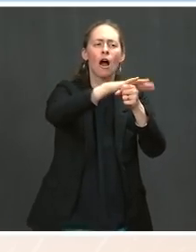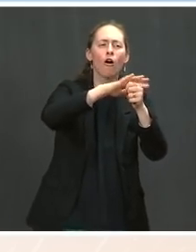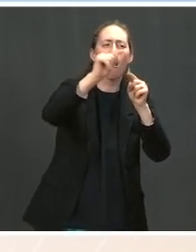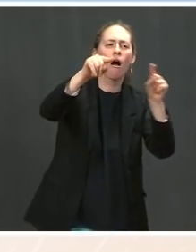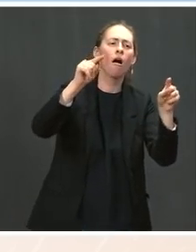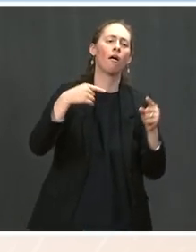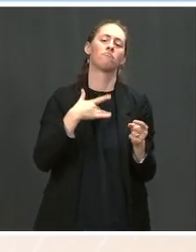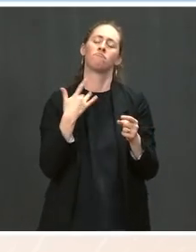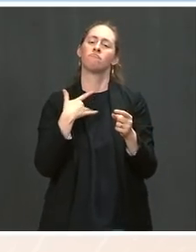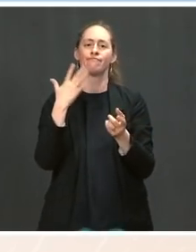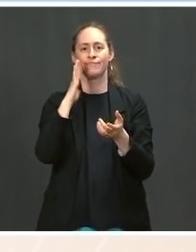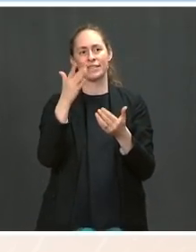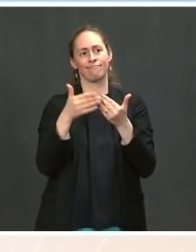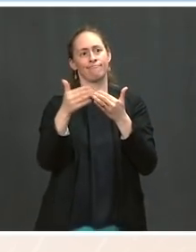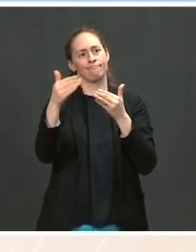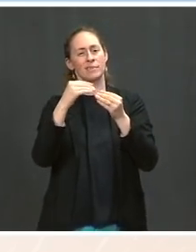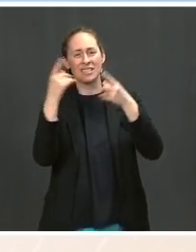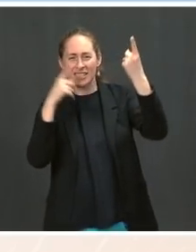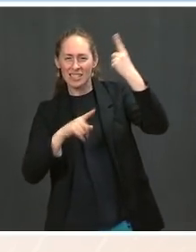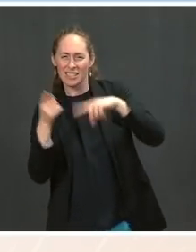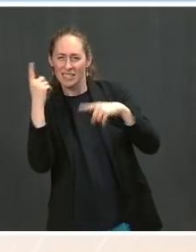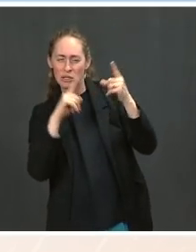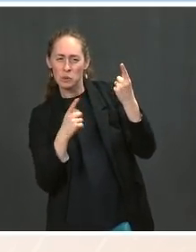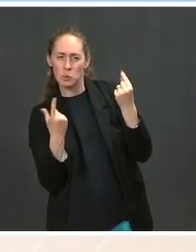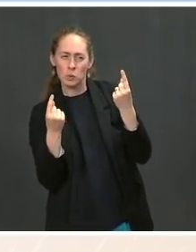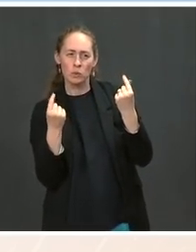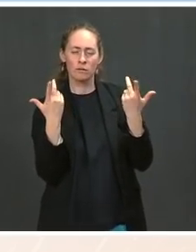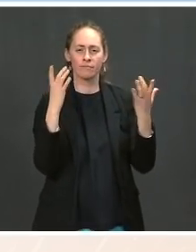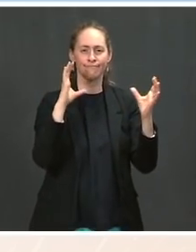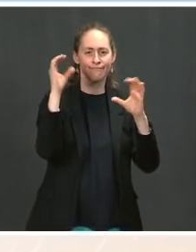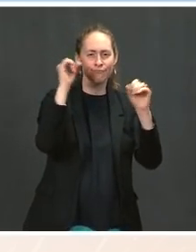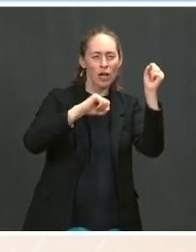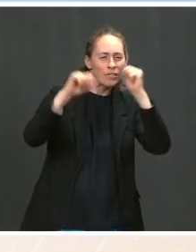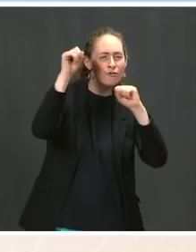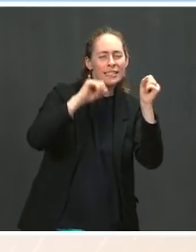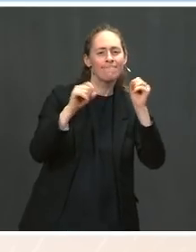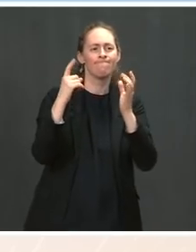negotiations and diplomatic conversations -- even -- even in advance of traveling.